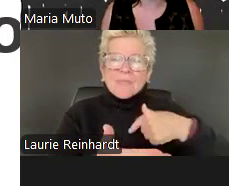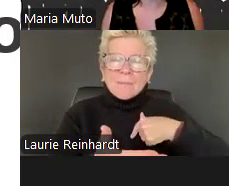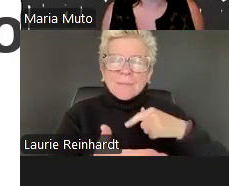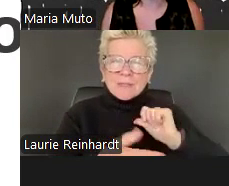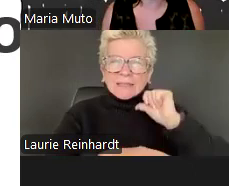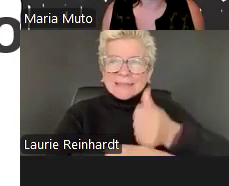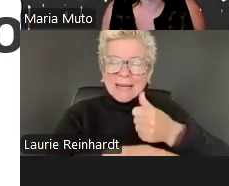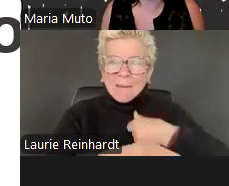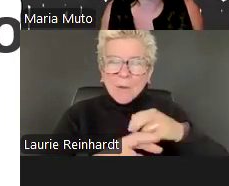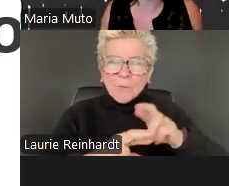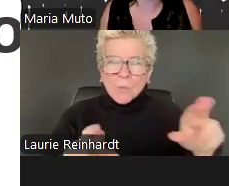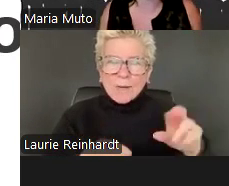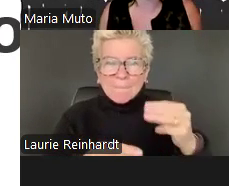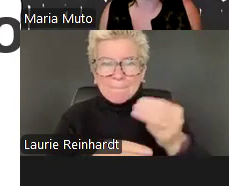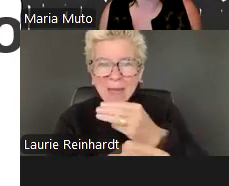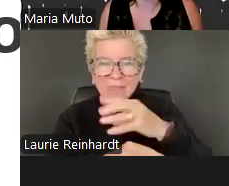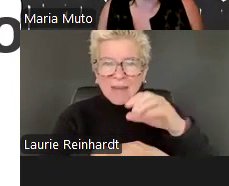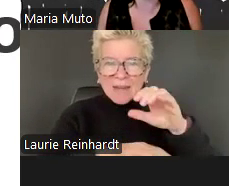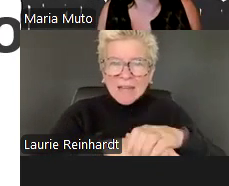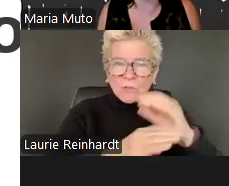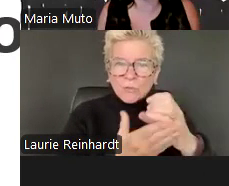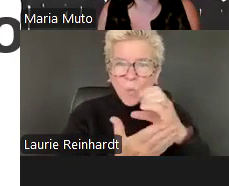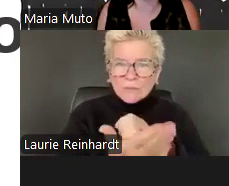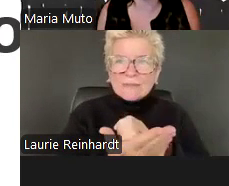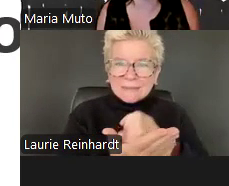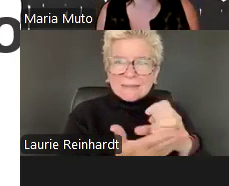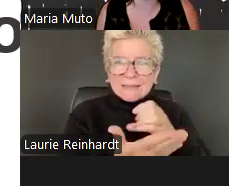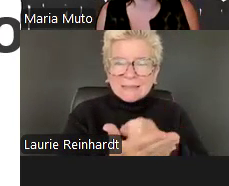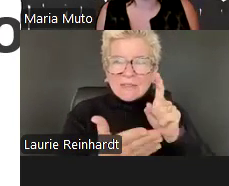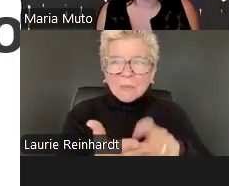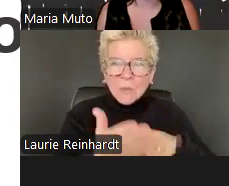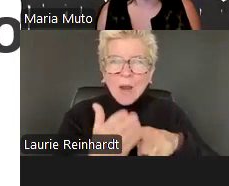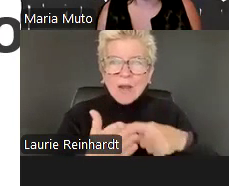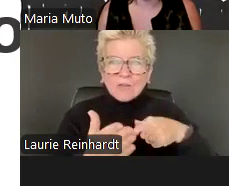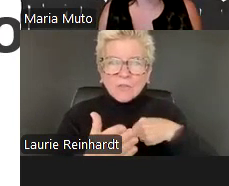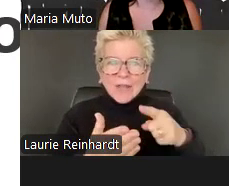classes once they get to whichever one of those they choose. It serves